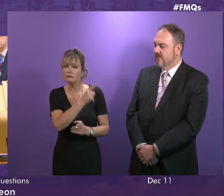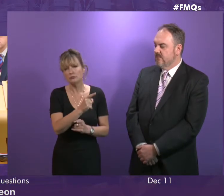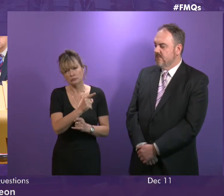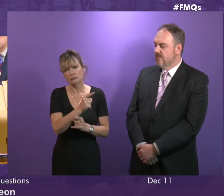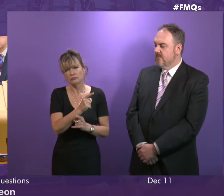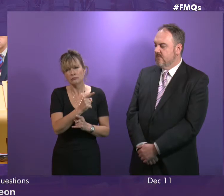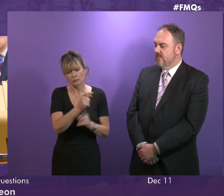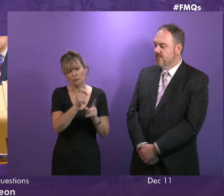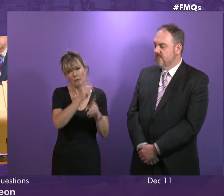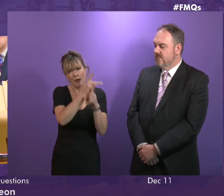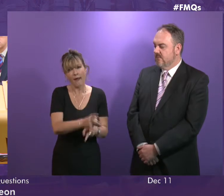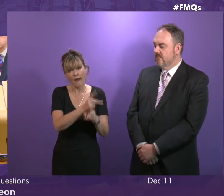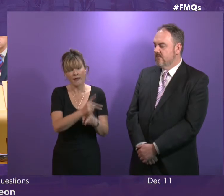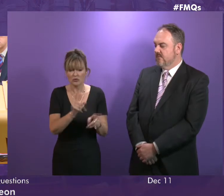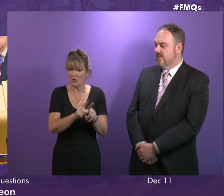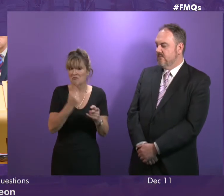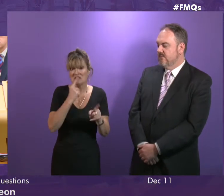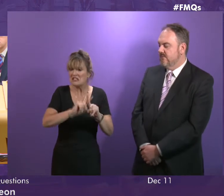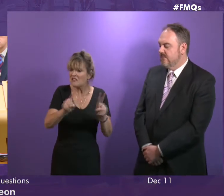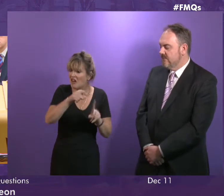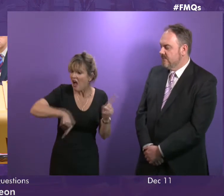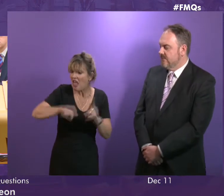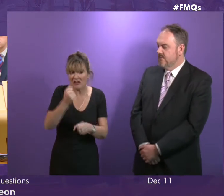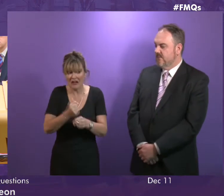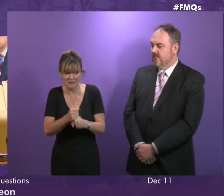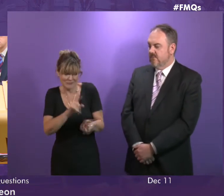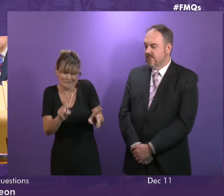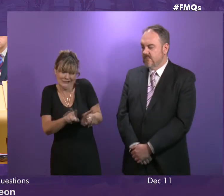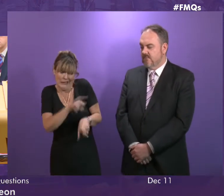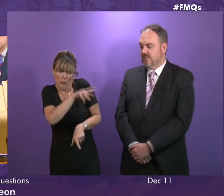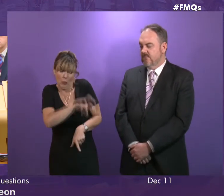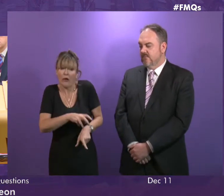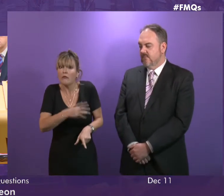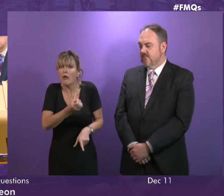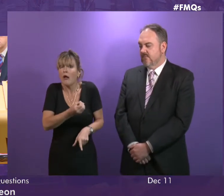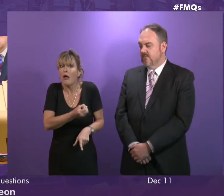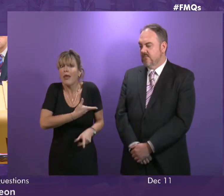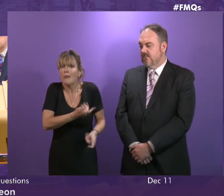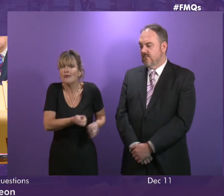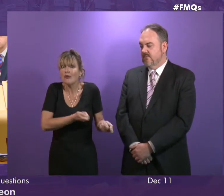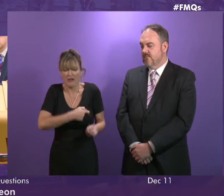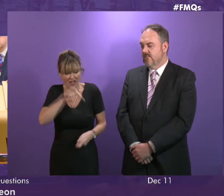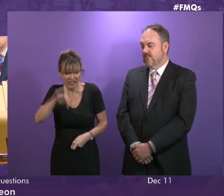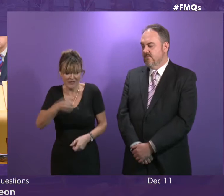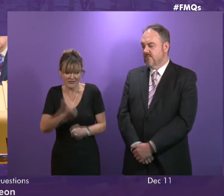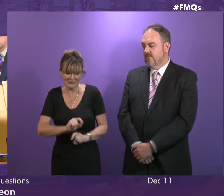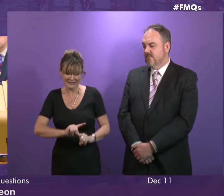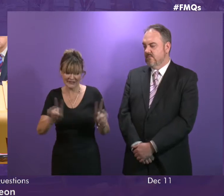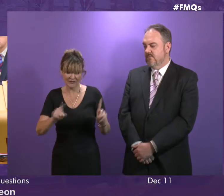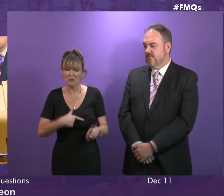Unlike Governments elsewhere in the UK—one of which is, of course, run by Labour—the Scottish Government is getting on with the job of facing up to the challenges in the